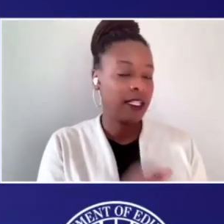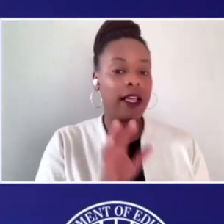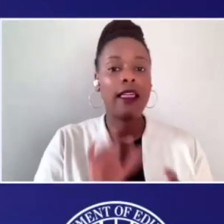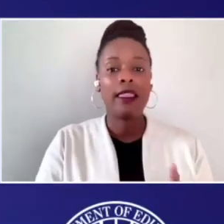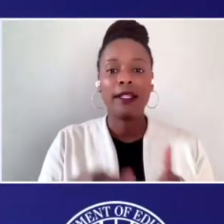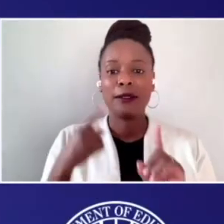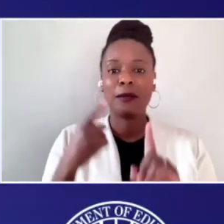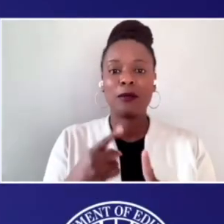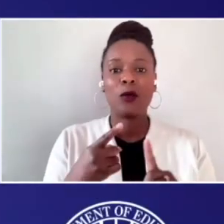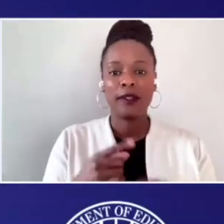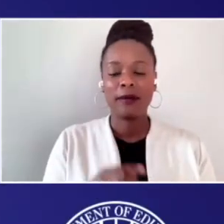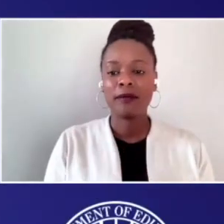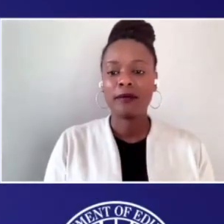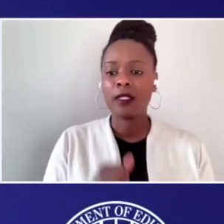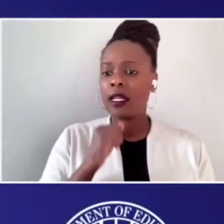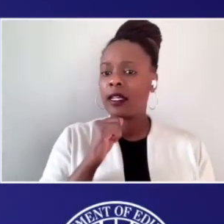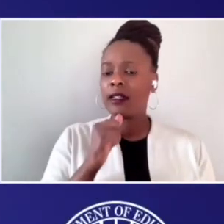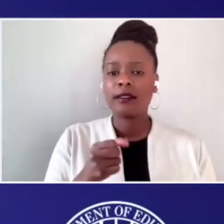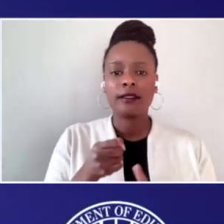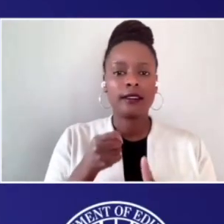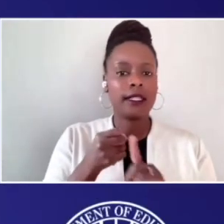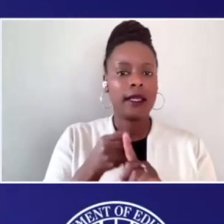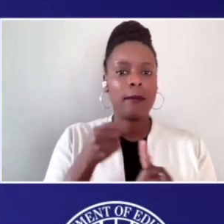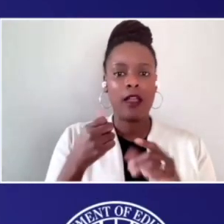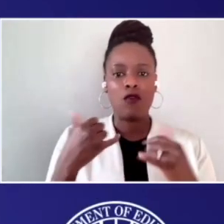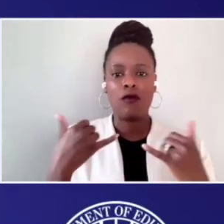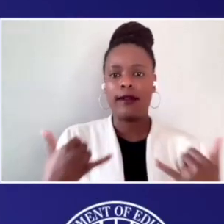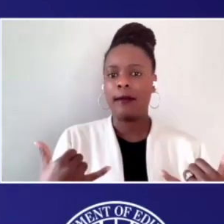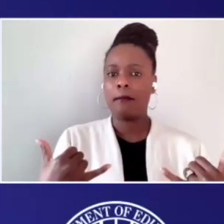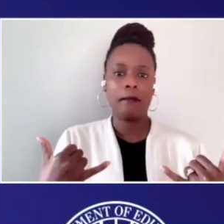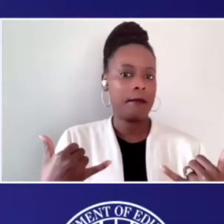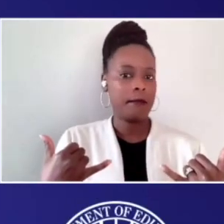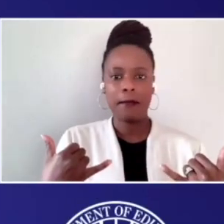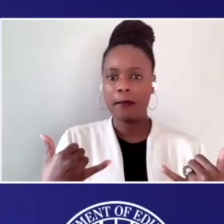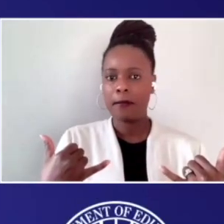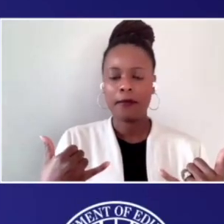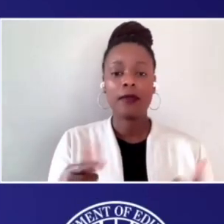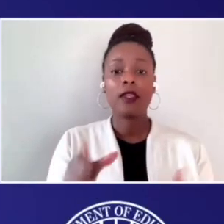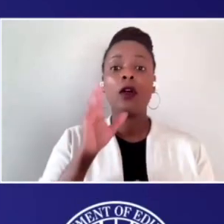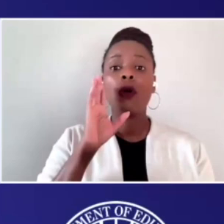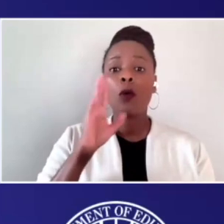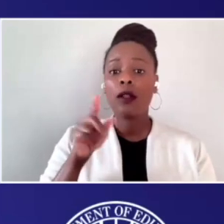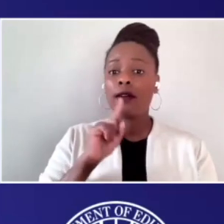It does not have an impact at this point. We are going to confirm with 100% clarity